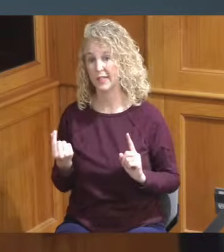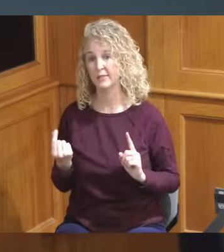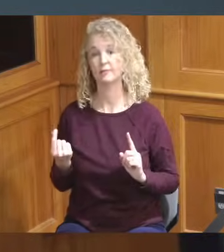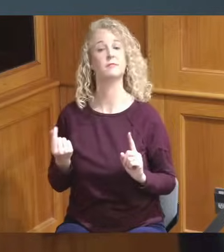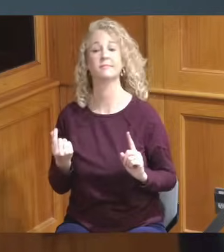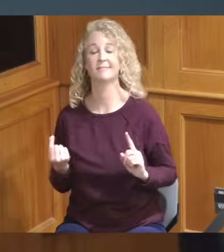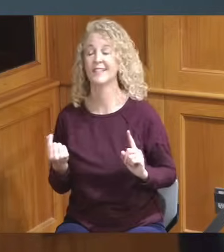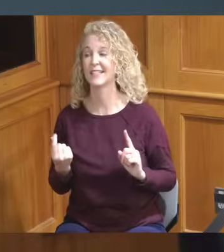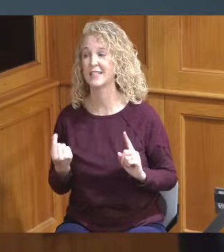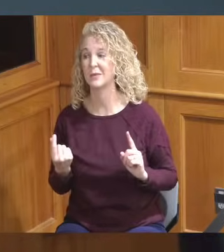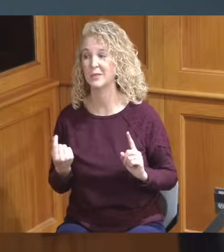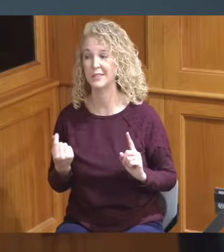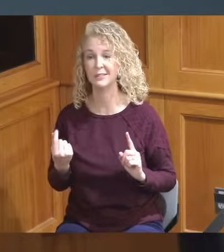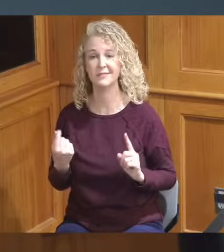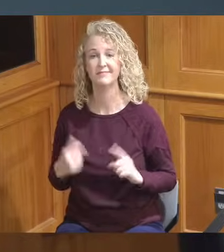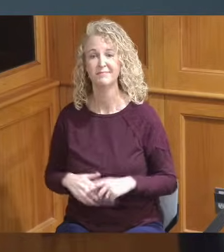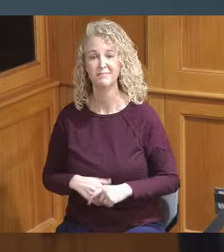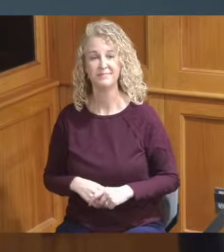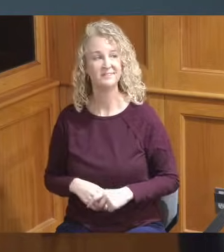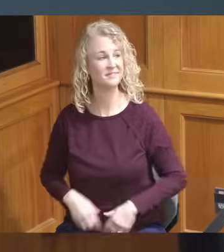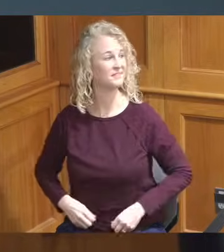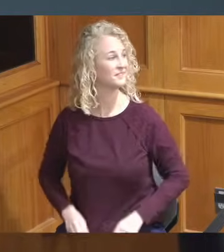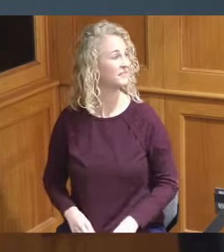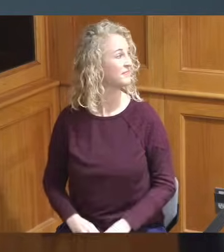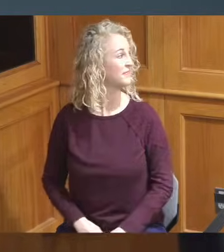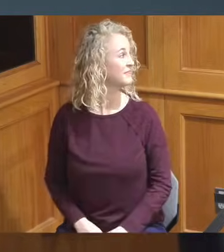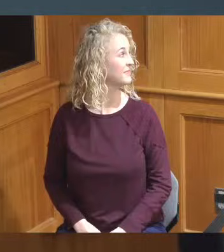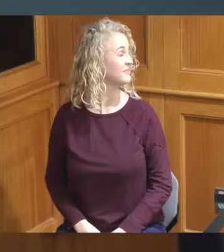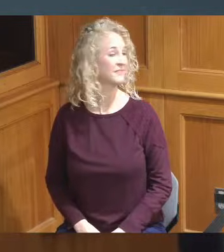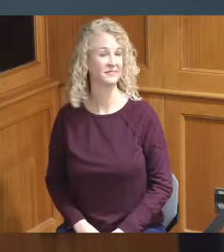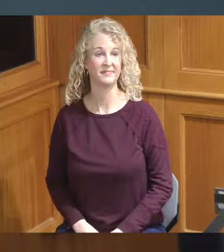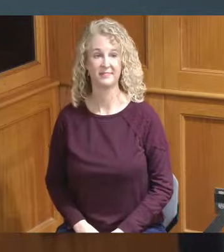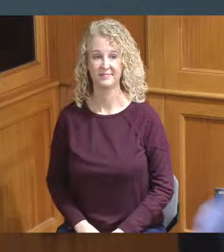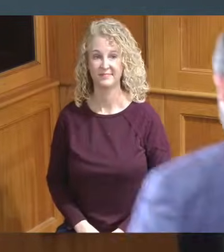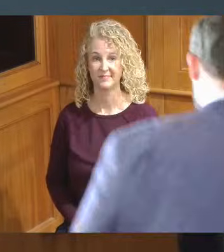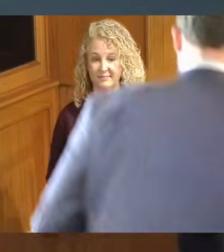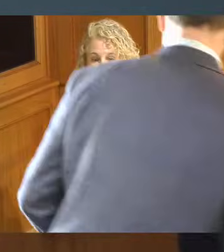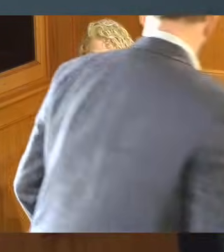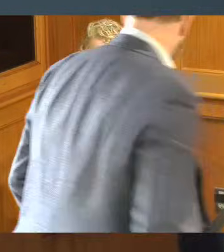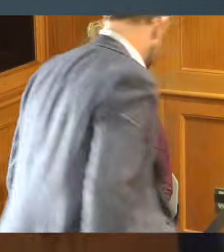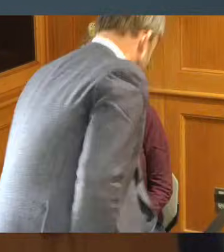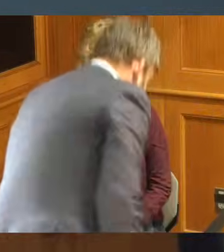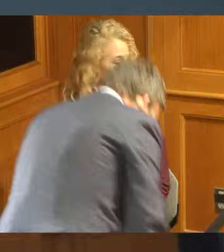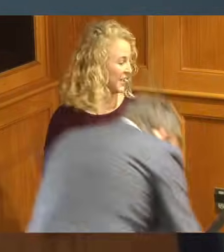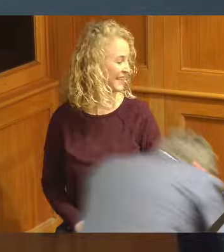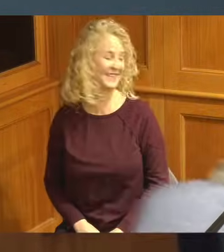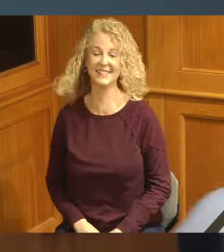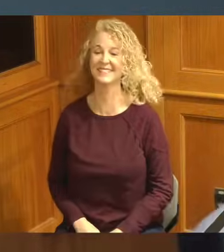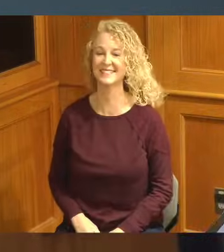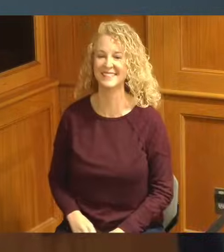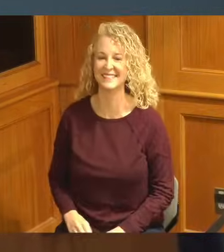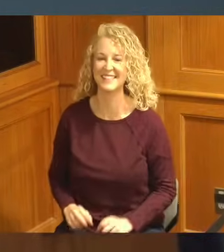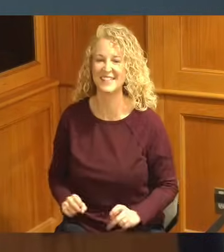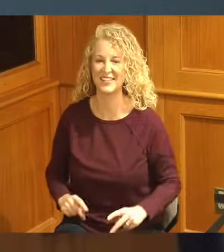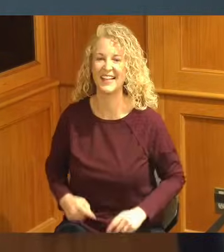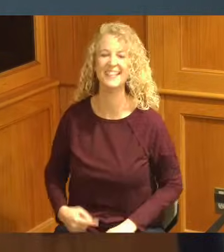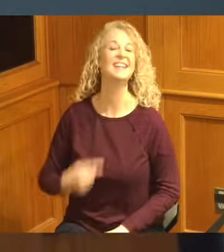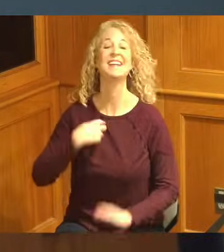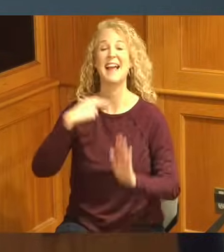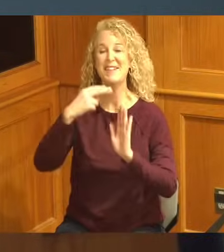be speaking in a minute. and so I will read the proclamation and then my colleagues will